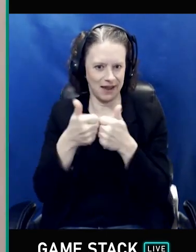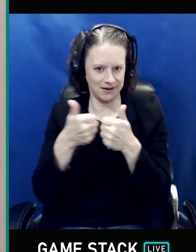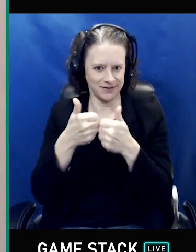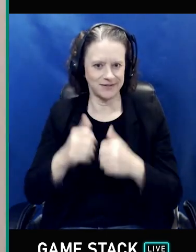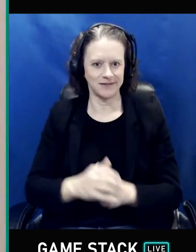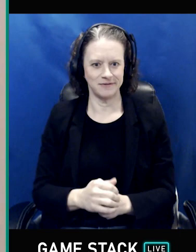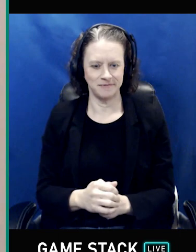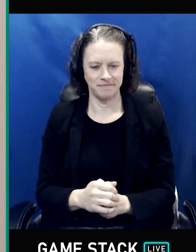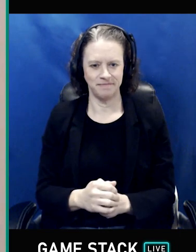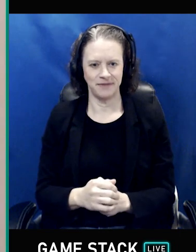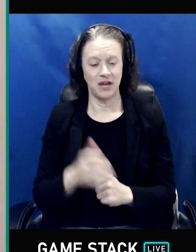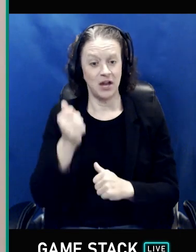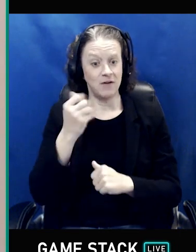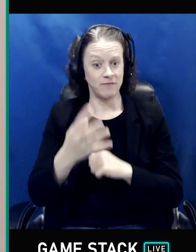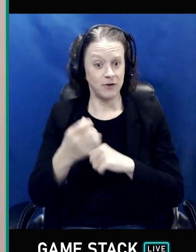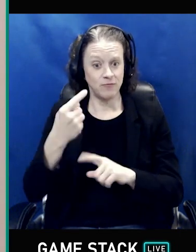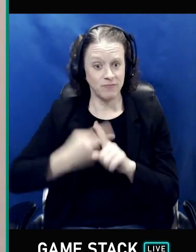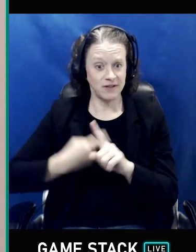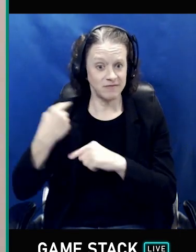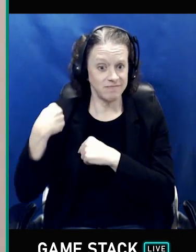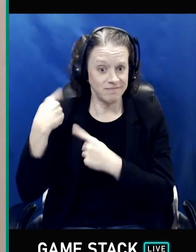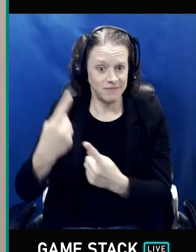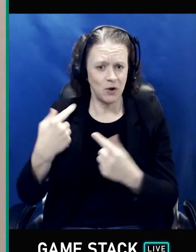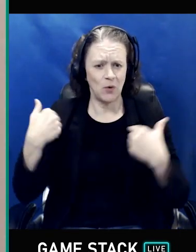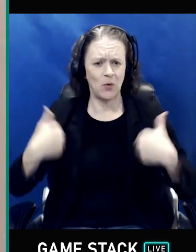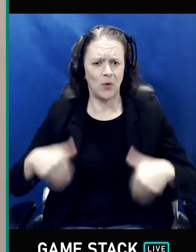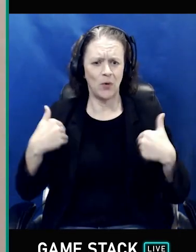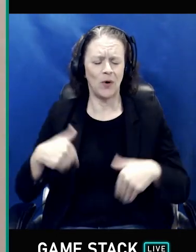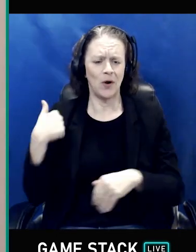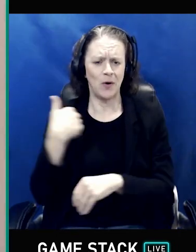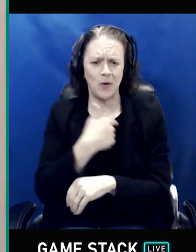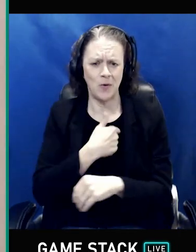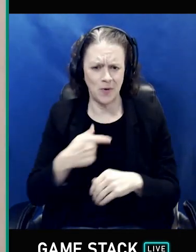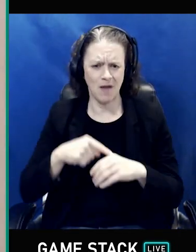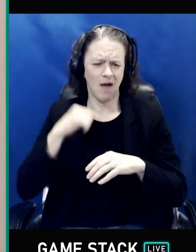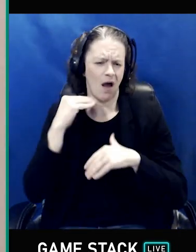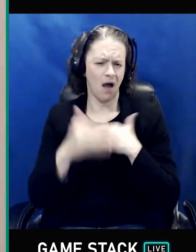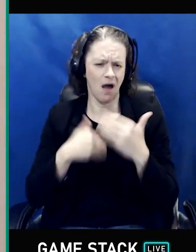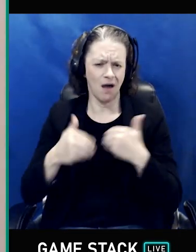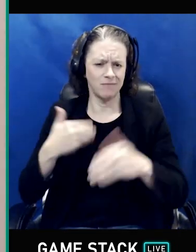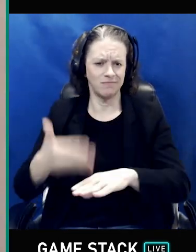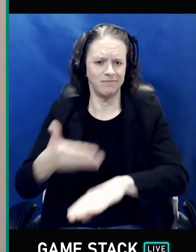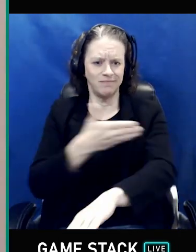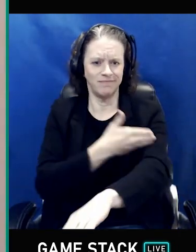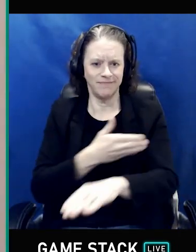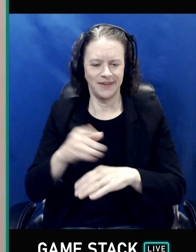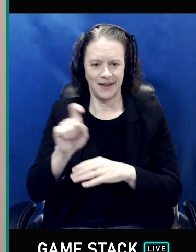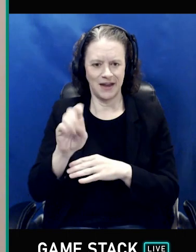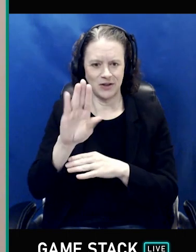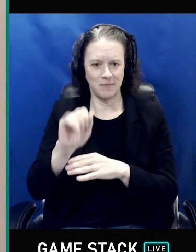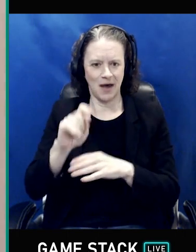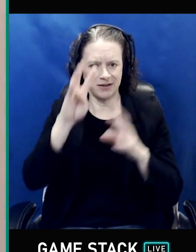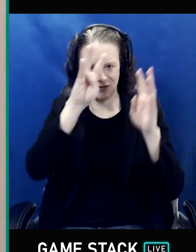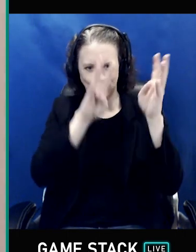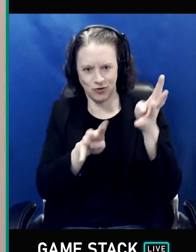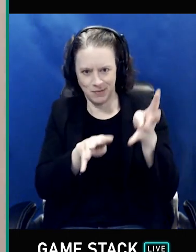progress with Xbox Game Streaming, and I am excited to spend some time discussing why it is worthwhile to optimize